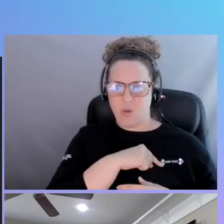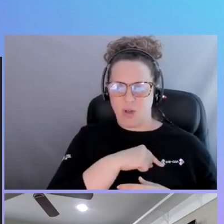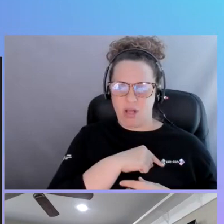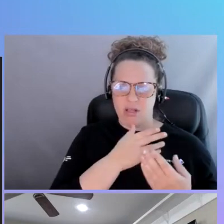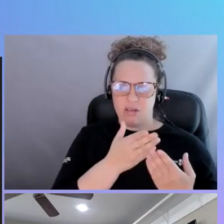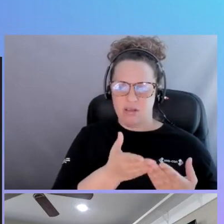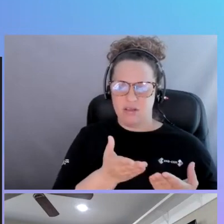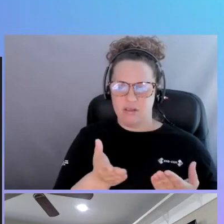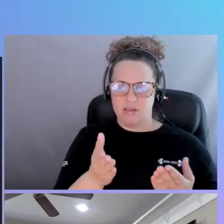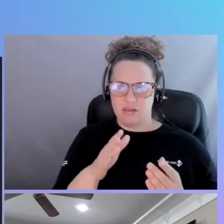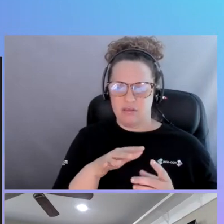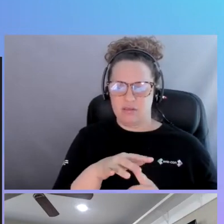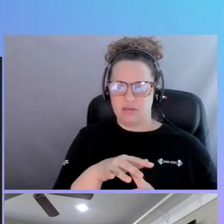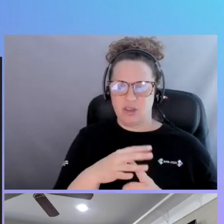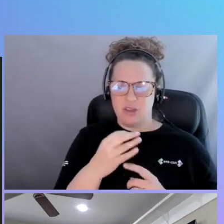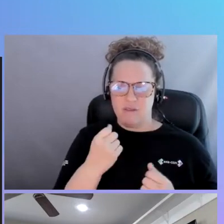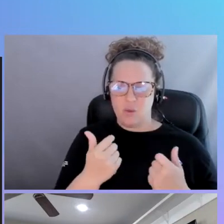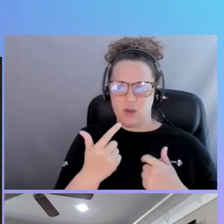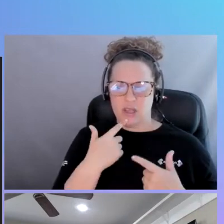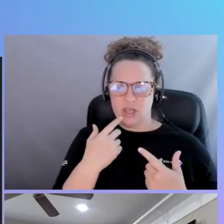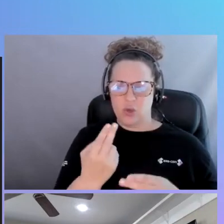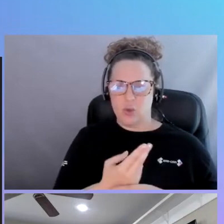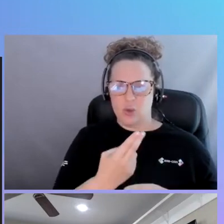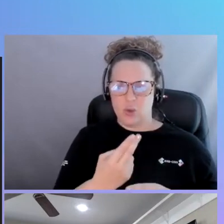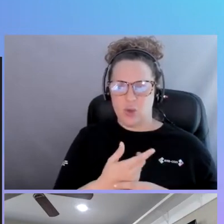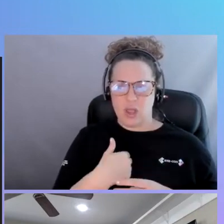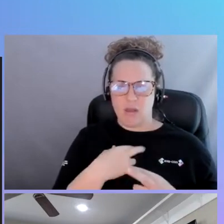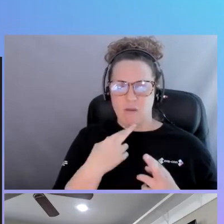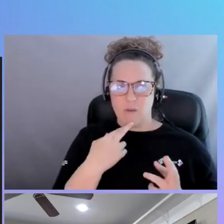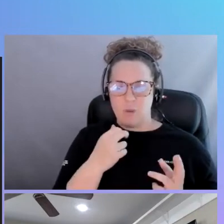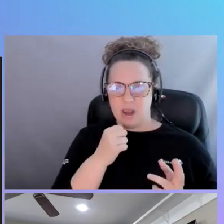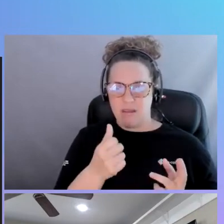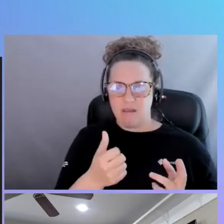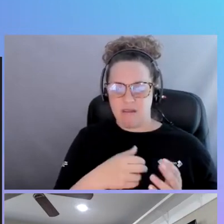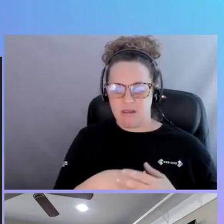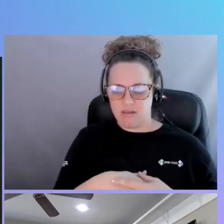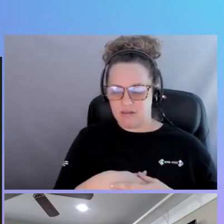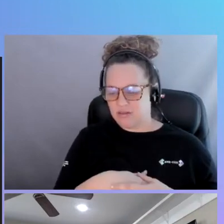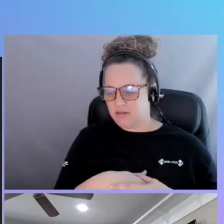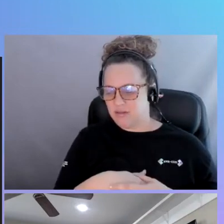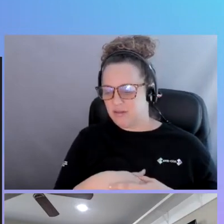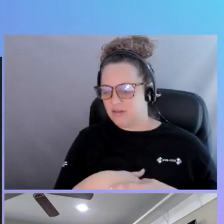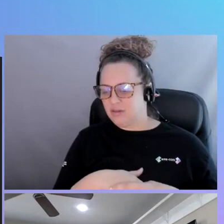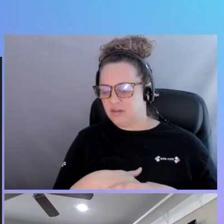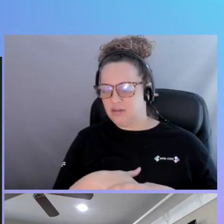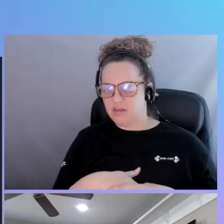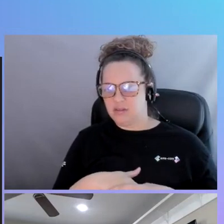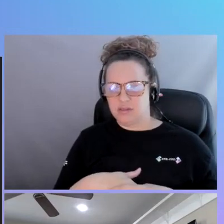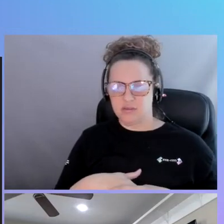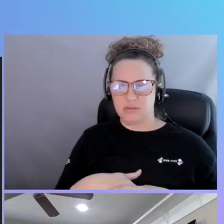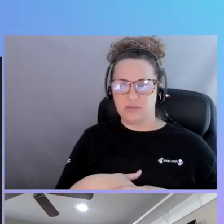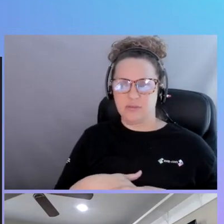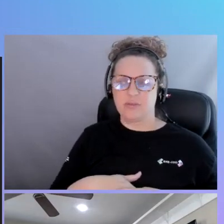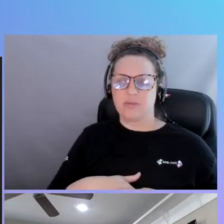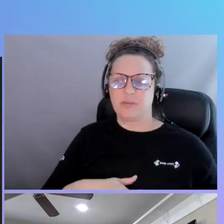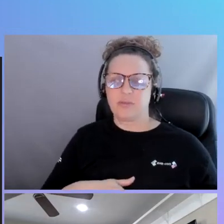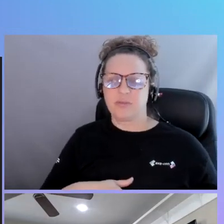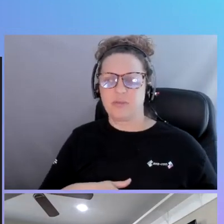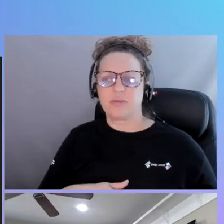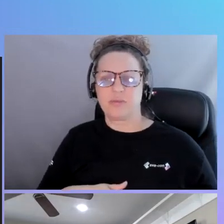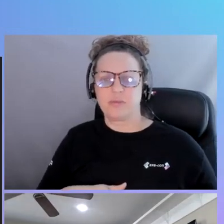that everyone can use. I would hope not. So let's take a look